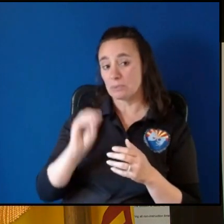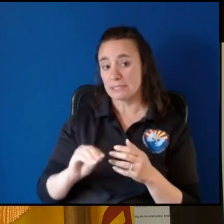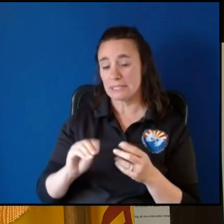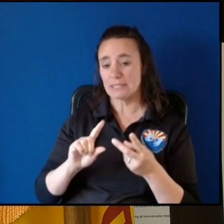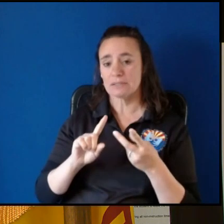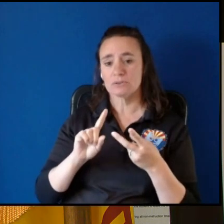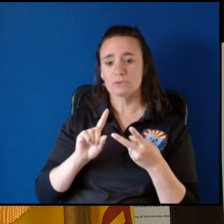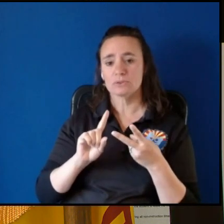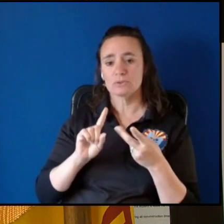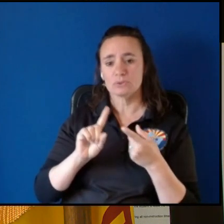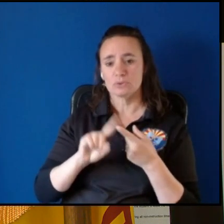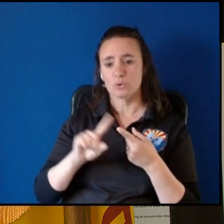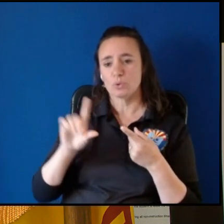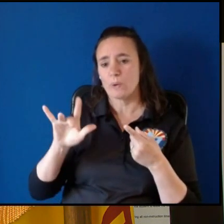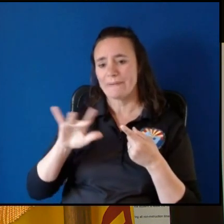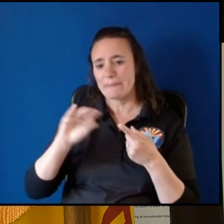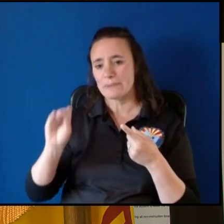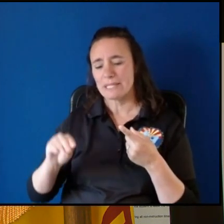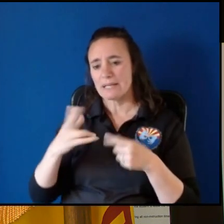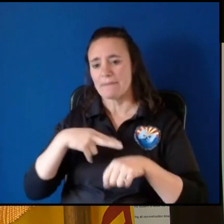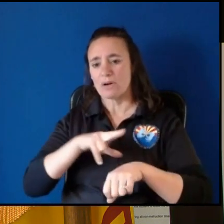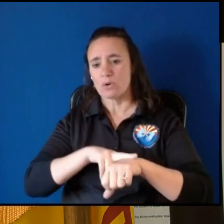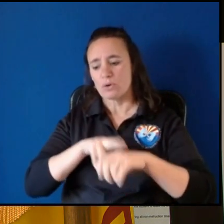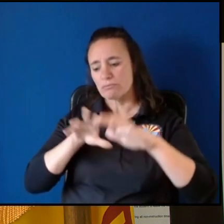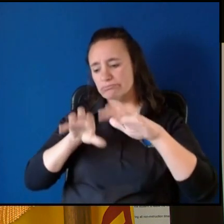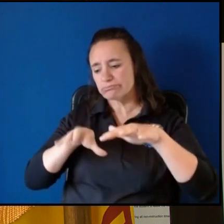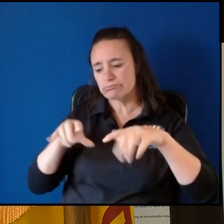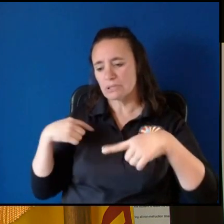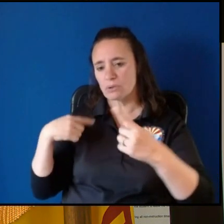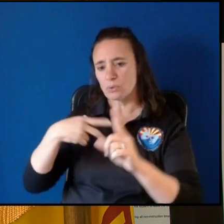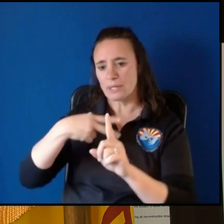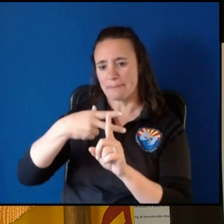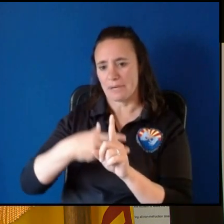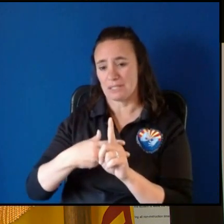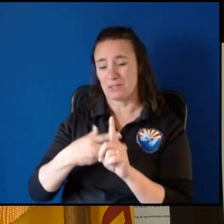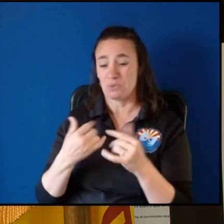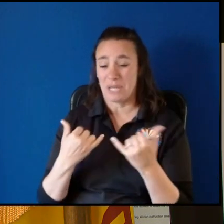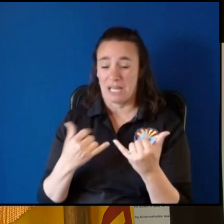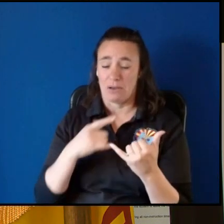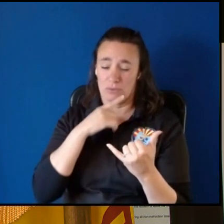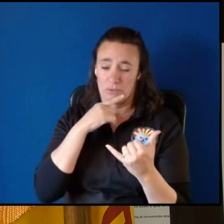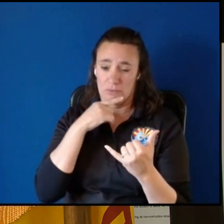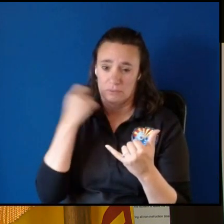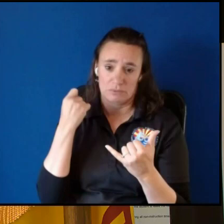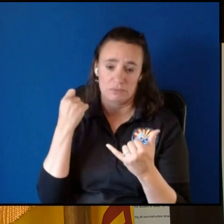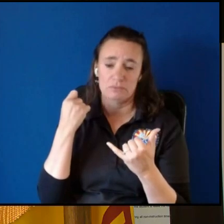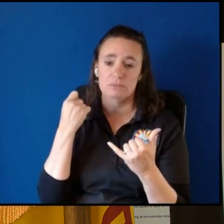precipitation for the last 3 months. It means we're super dry. So it's going to take a lot more than just a 3-day rain event